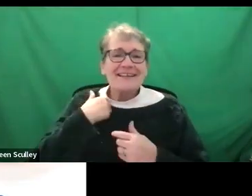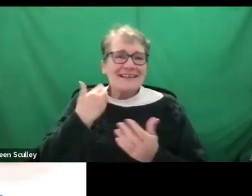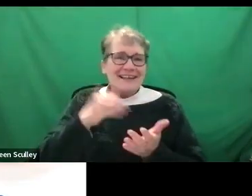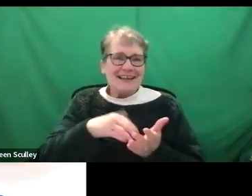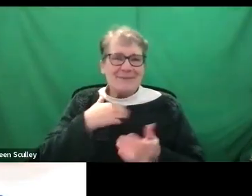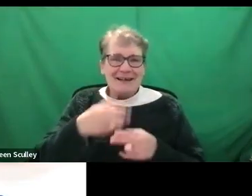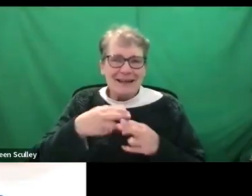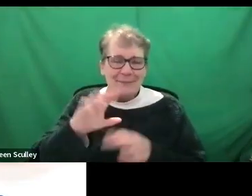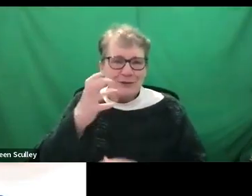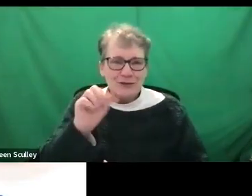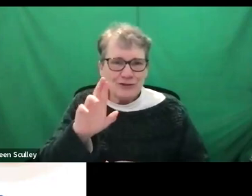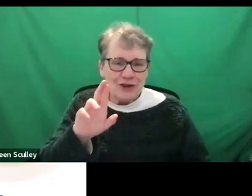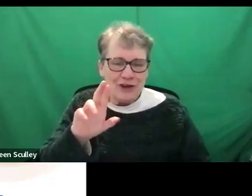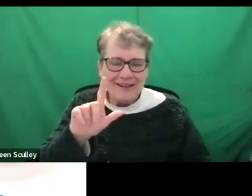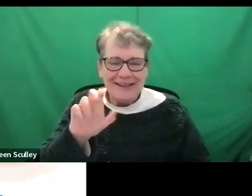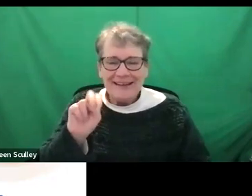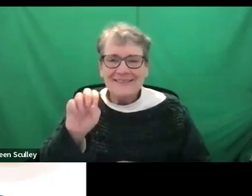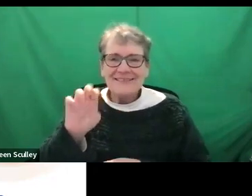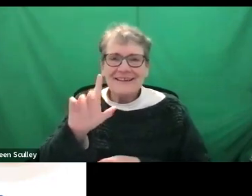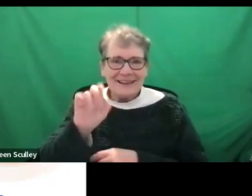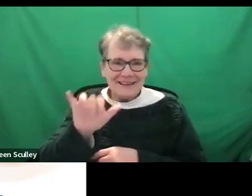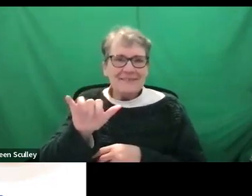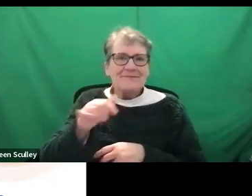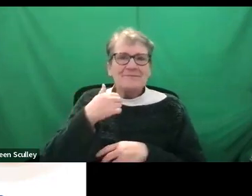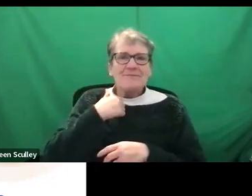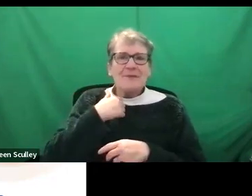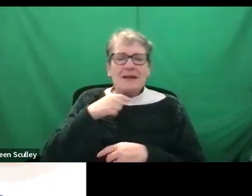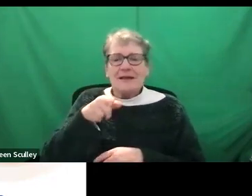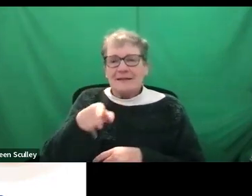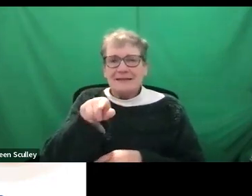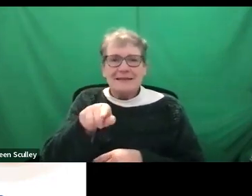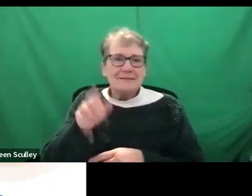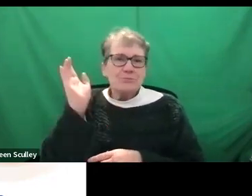Okay, thank you all for your patience. Again, my name is Dr. Charleen Sculley.